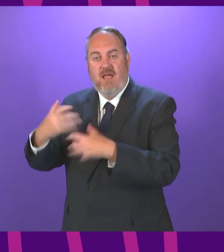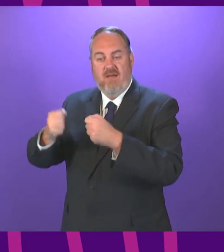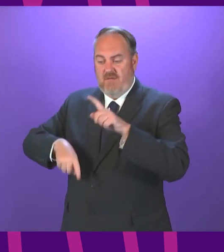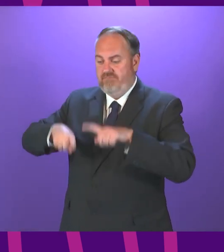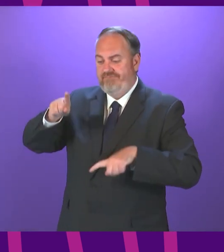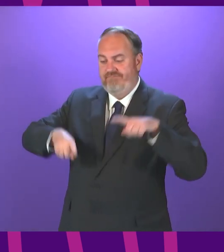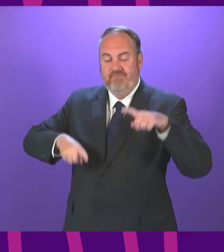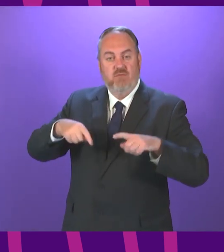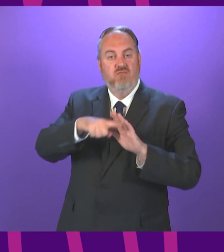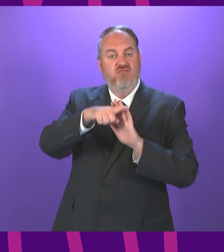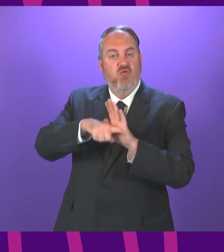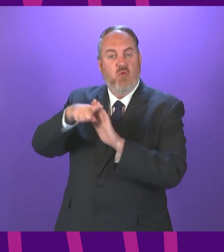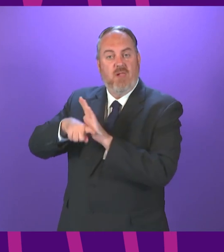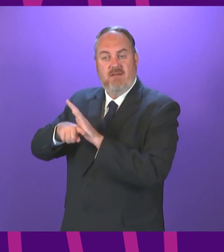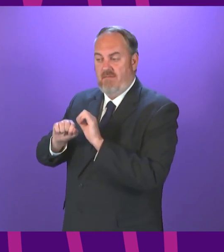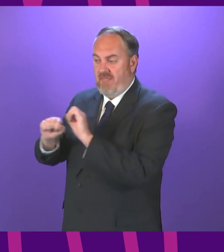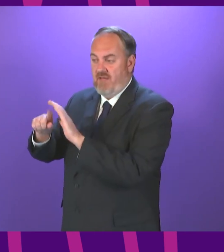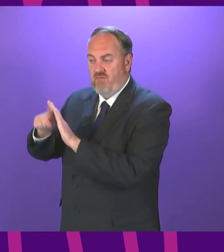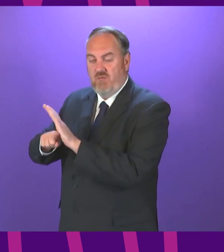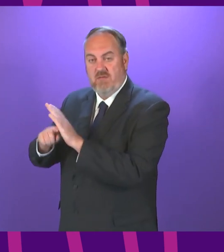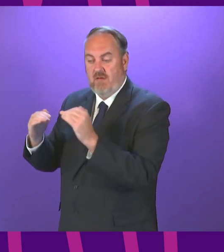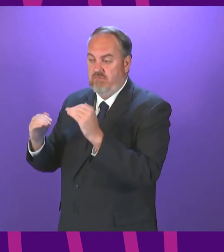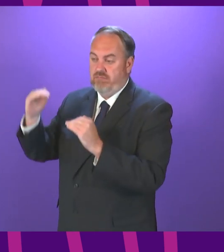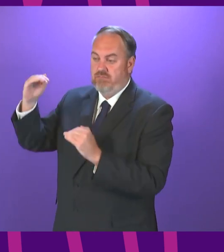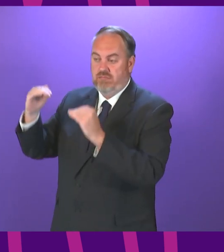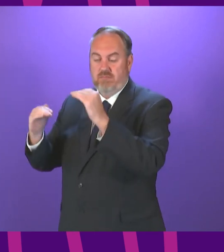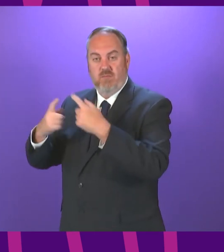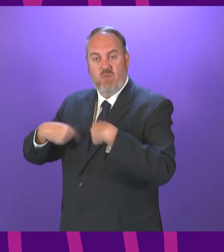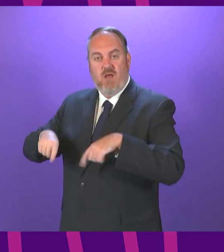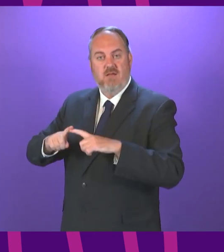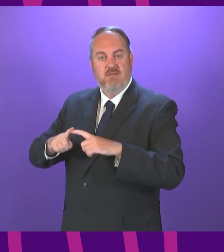accountable Government taking decisions that they then must justify to their electorates.